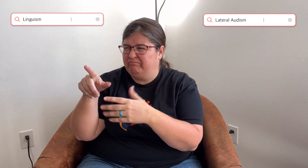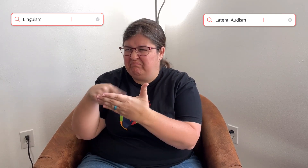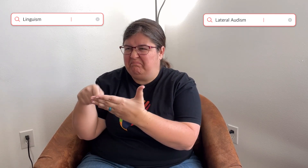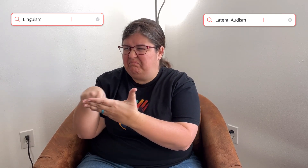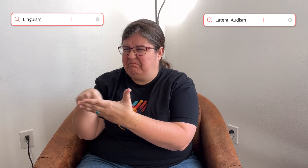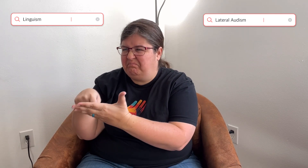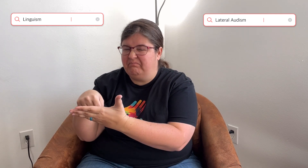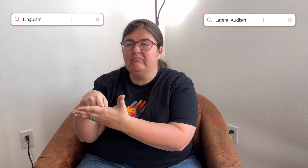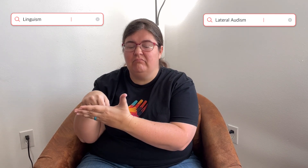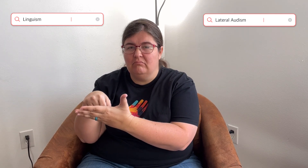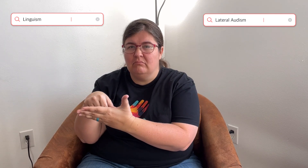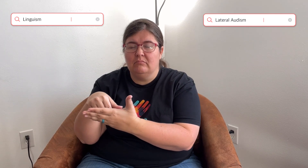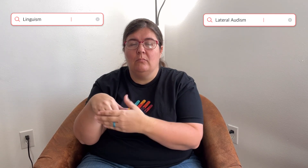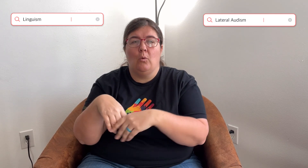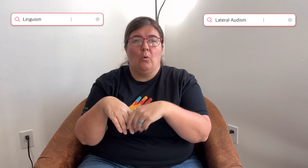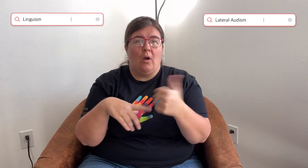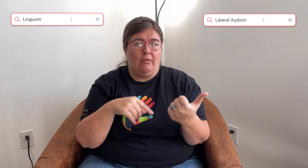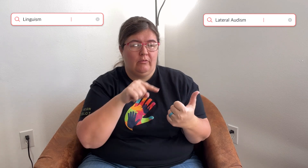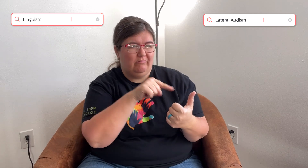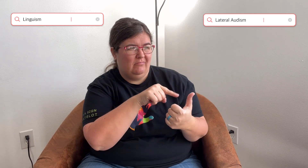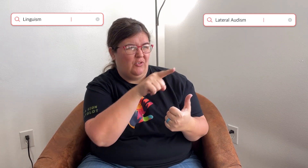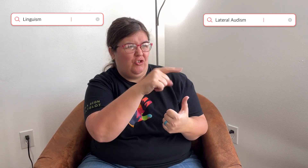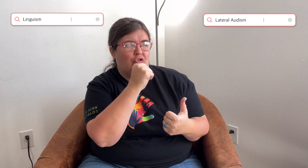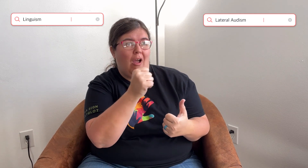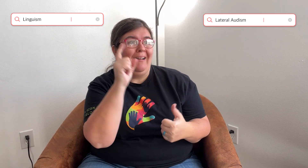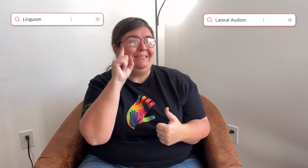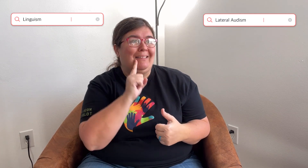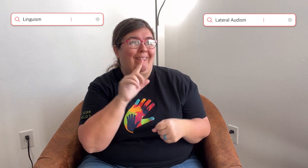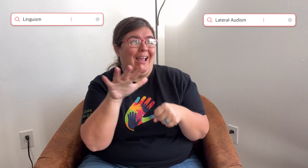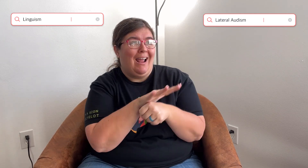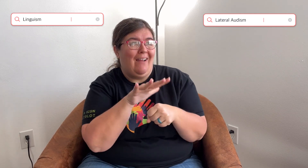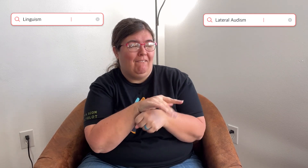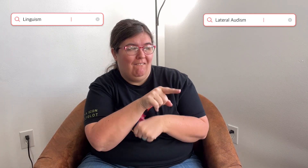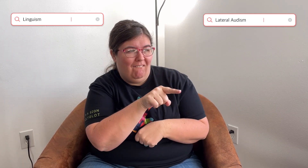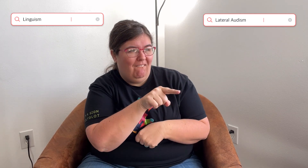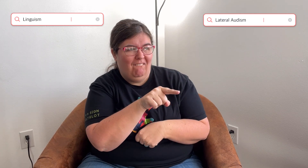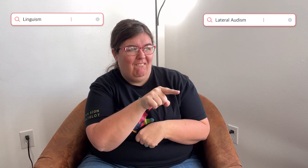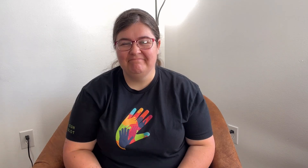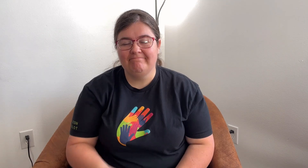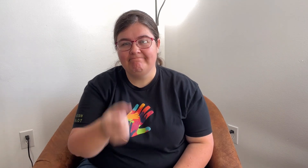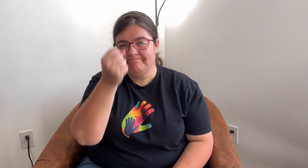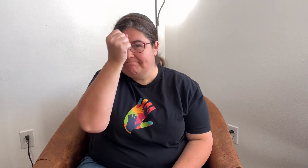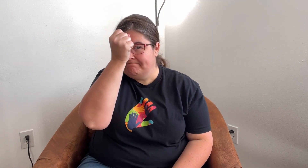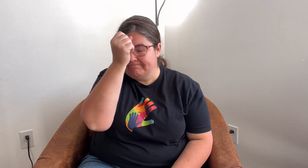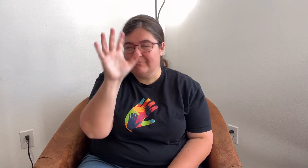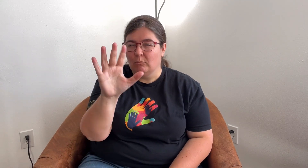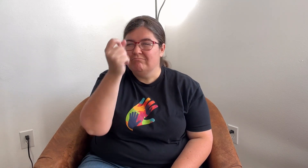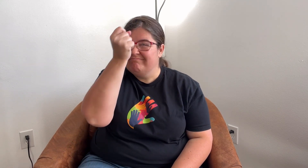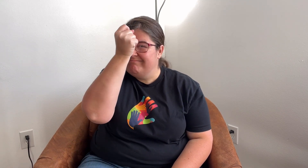"you sign wrong" "you don't sign well enough" while lateral audism is judgement based on identity, "you're not Deaf enough."